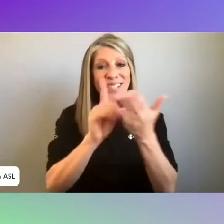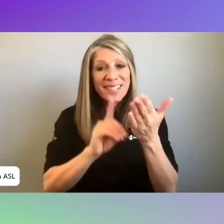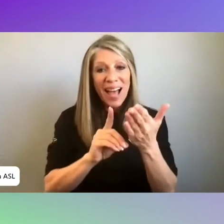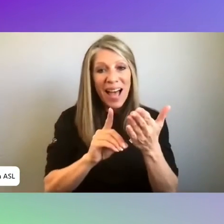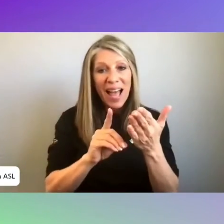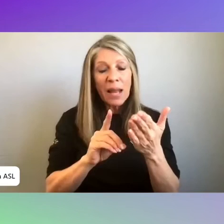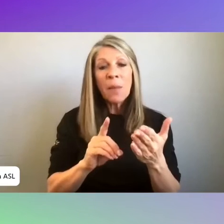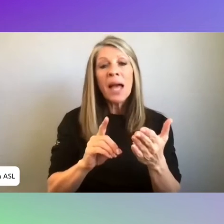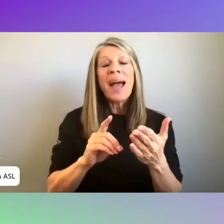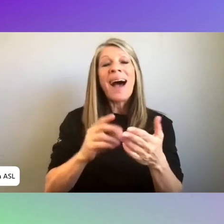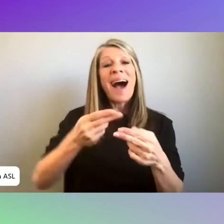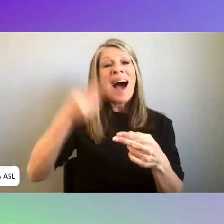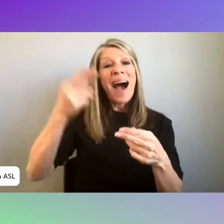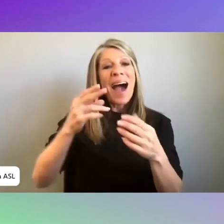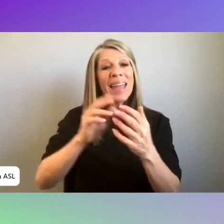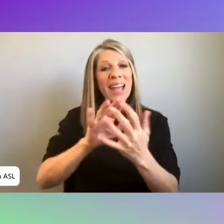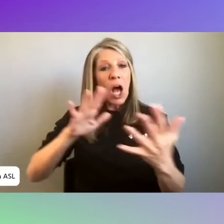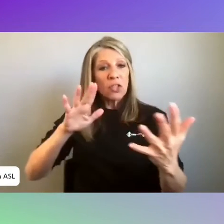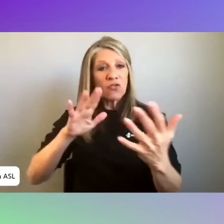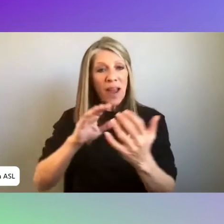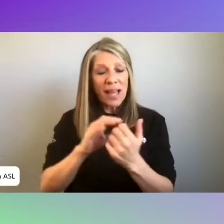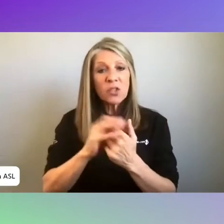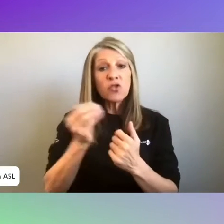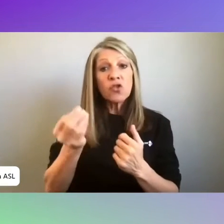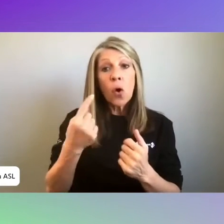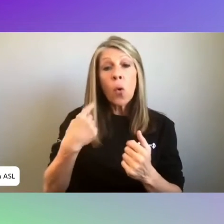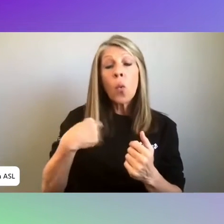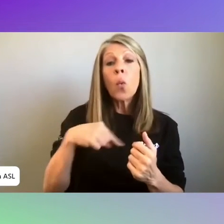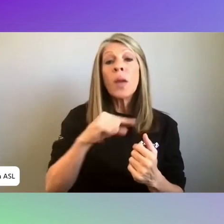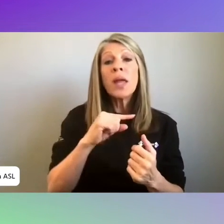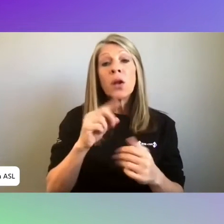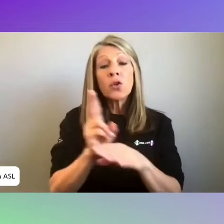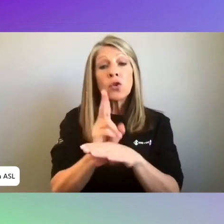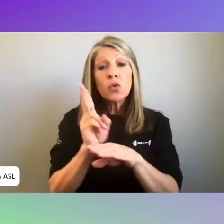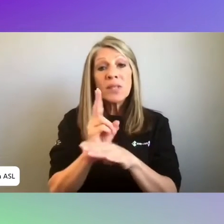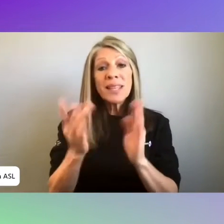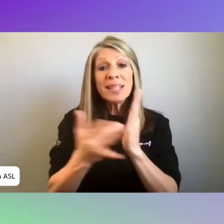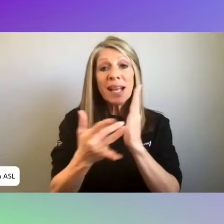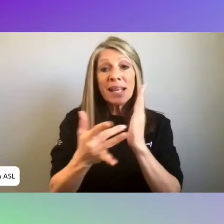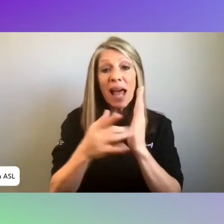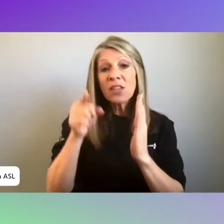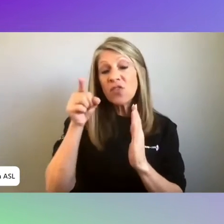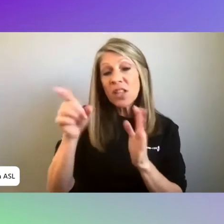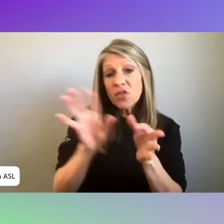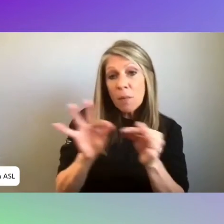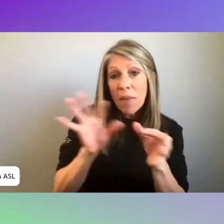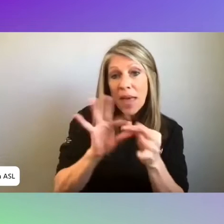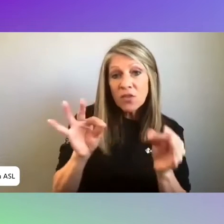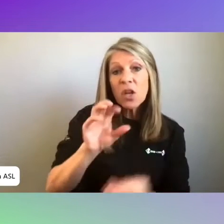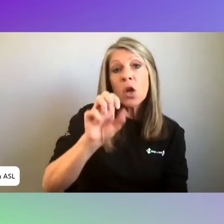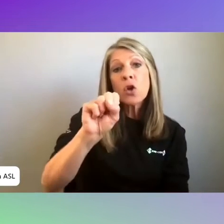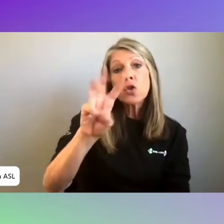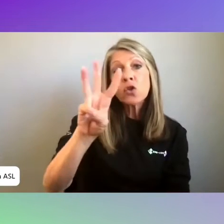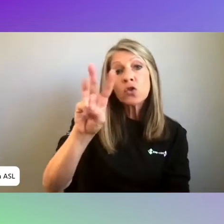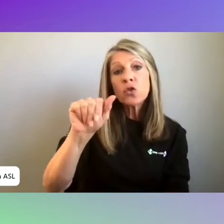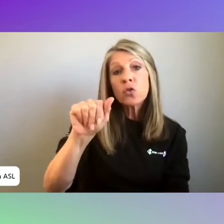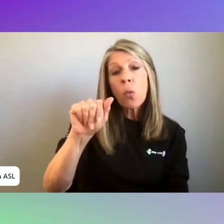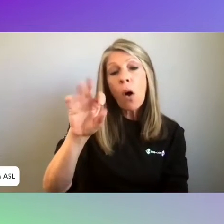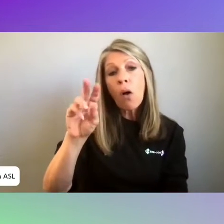on white, just embossed pixels, but would be more universally designed by incorporating high and non